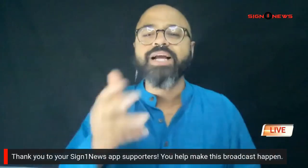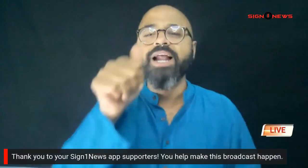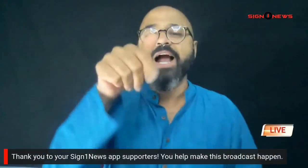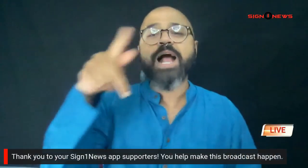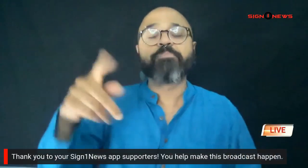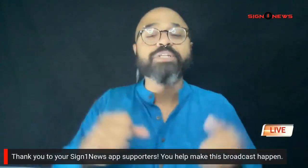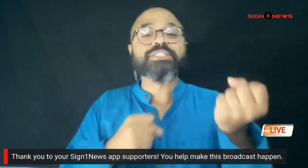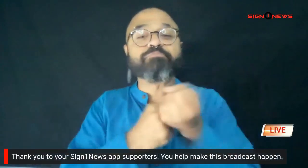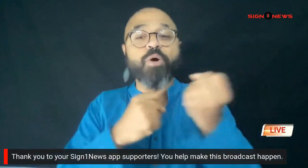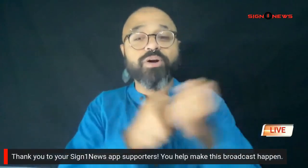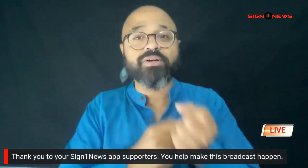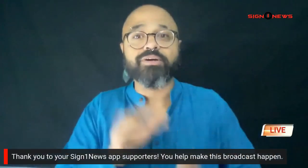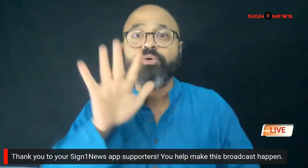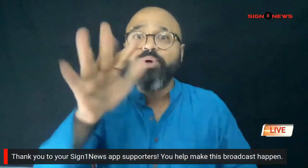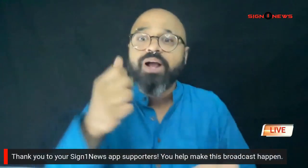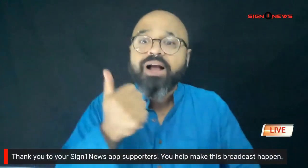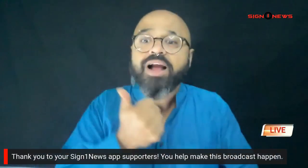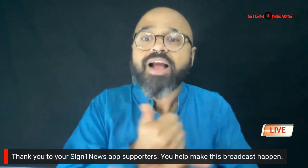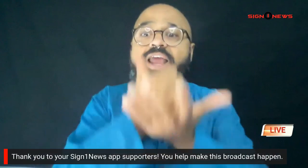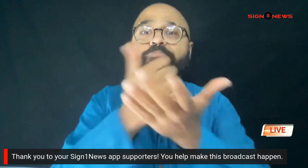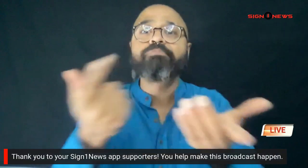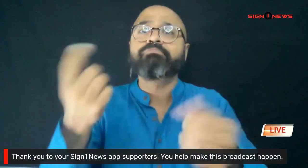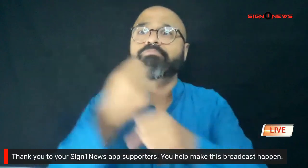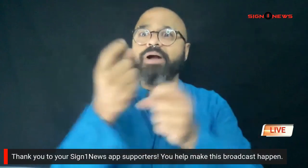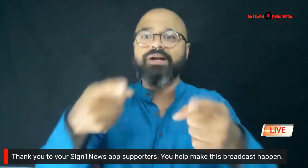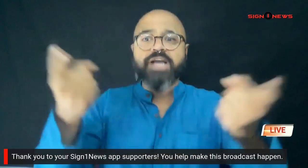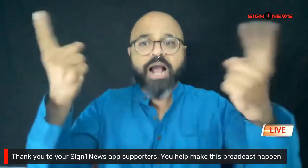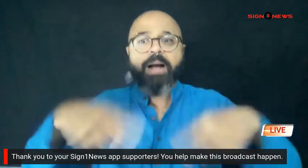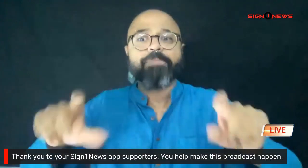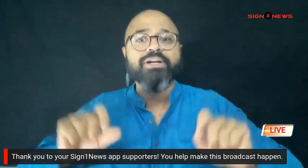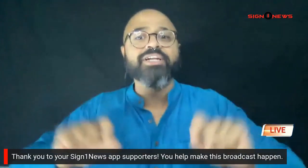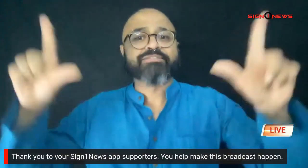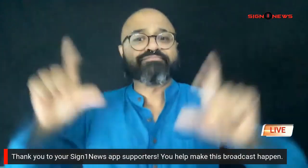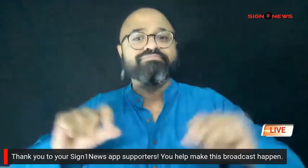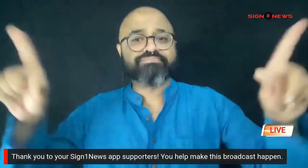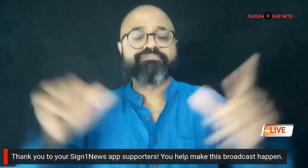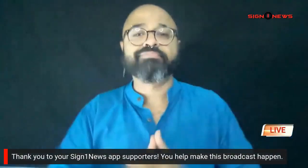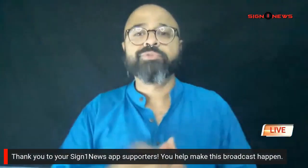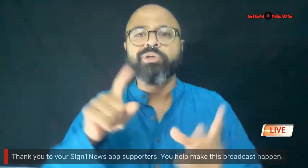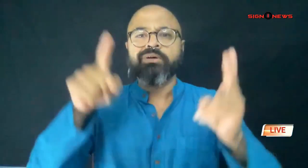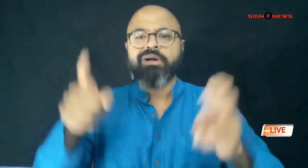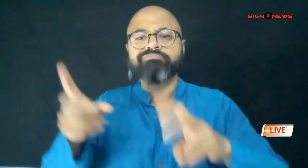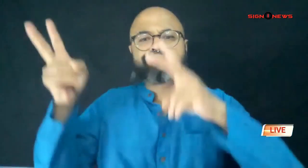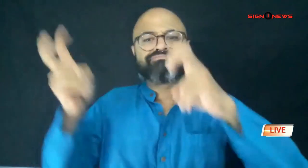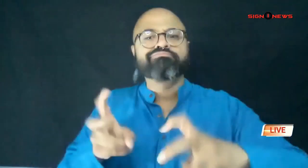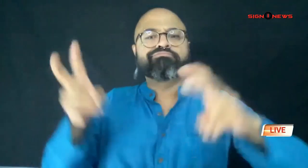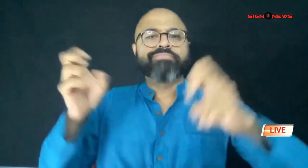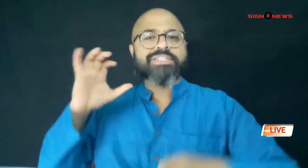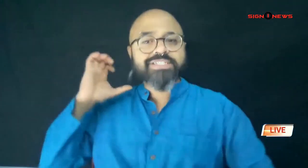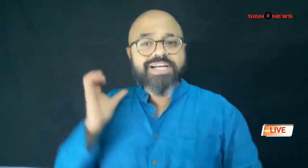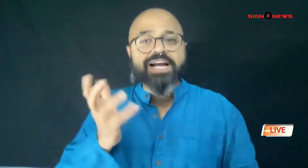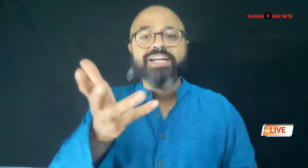make this broadcast happen you can download the Sign1News app by heading to the app store